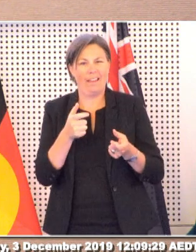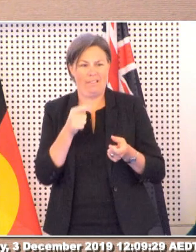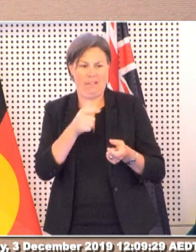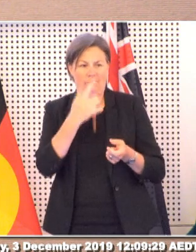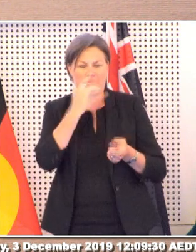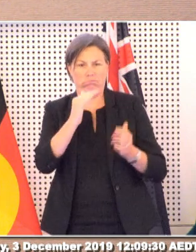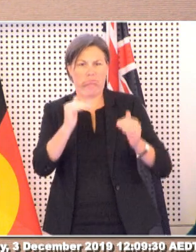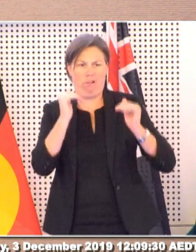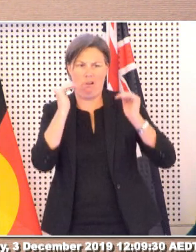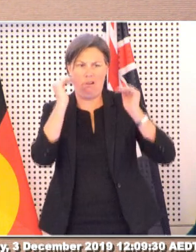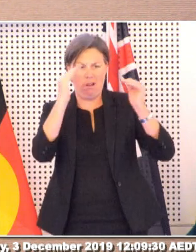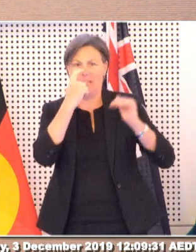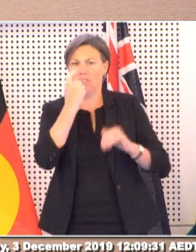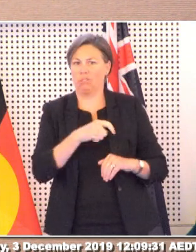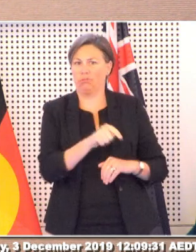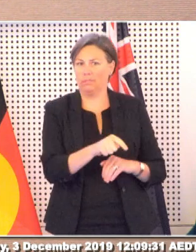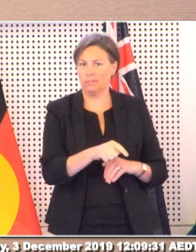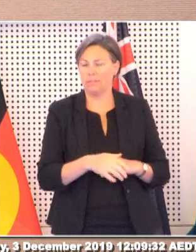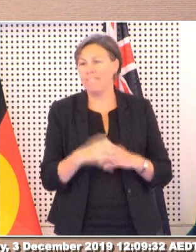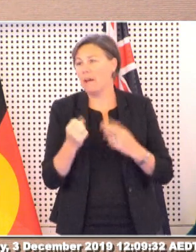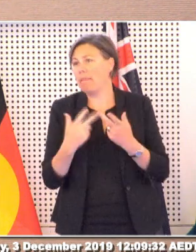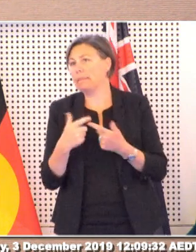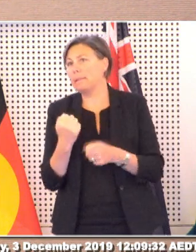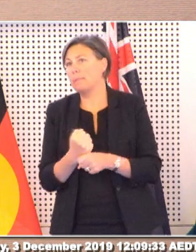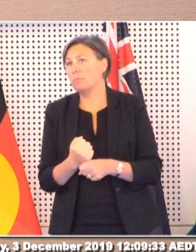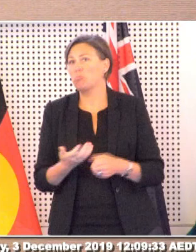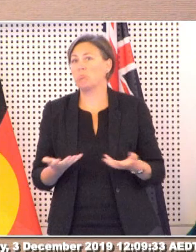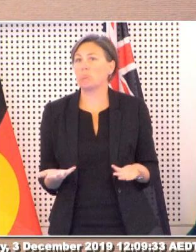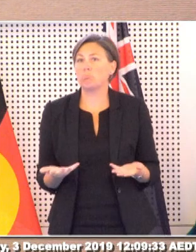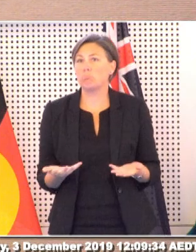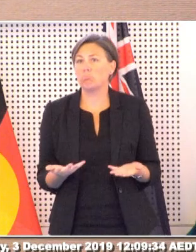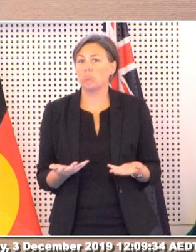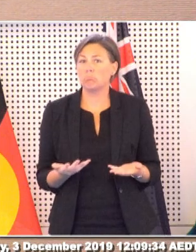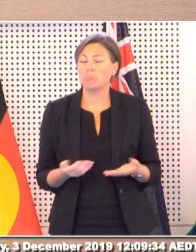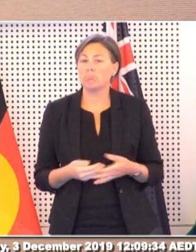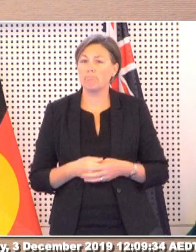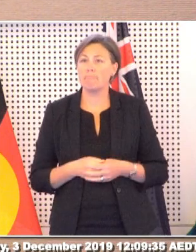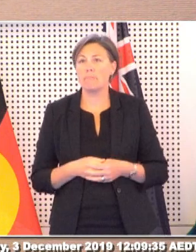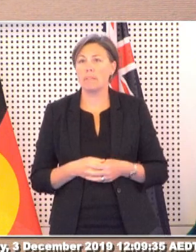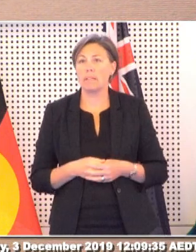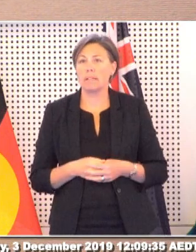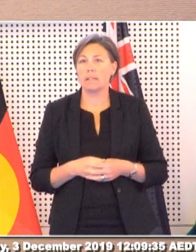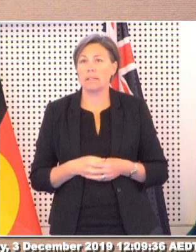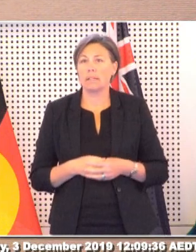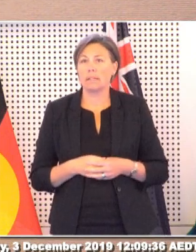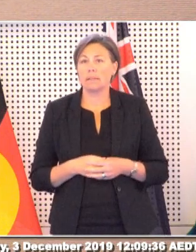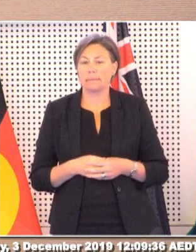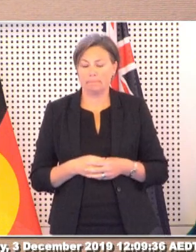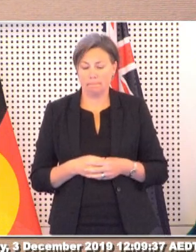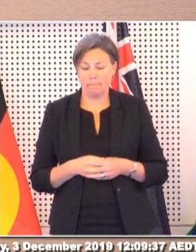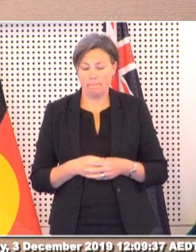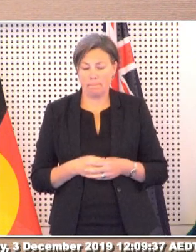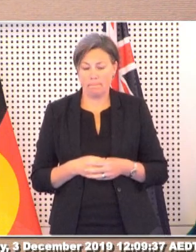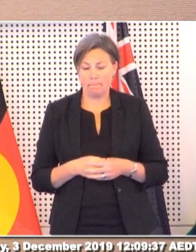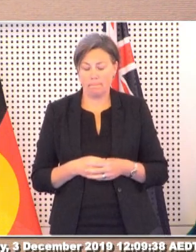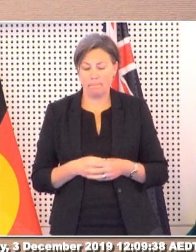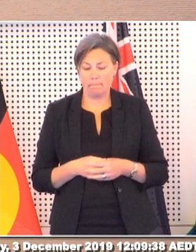But others as well that were equally felt by – by people to be just as emotionally